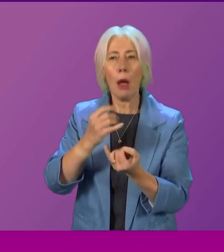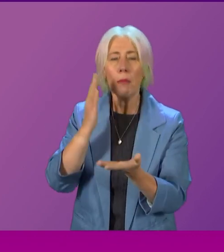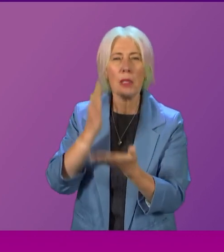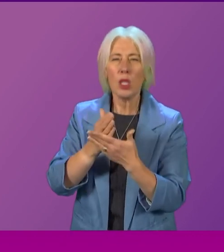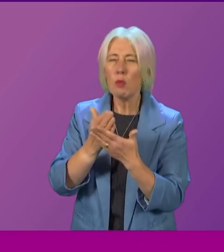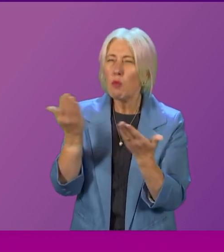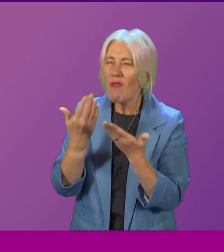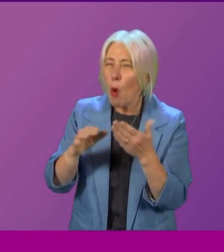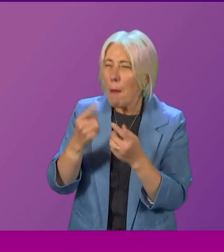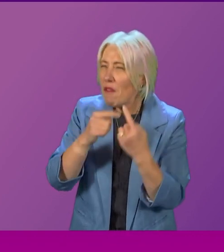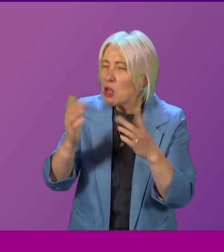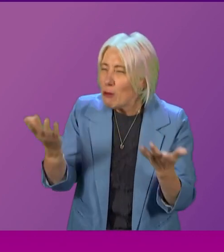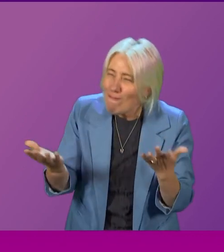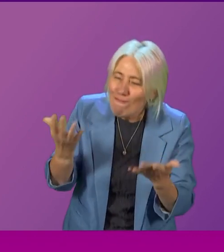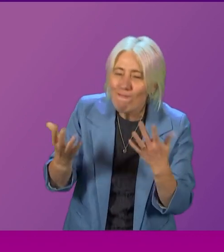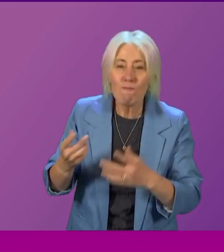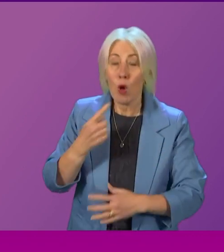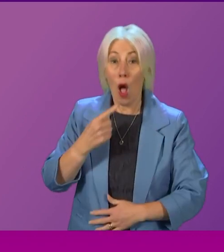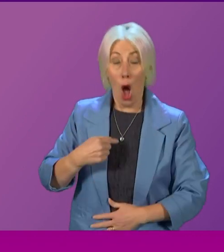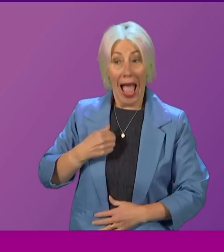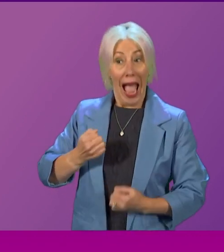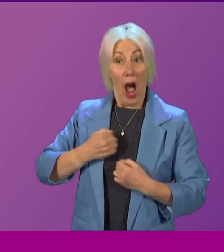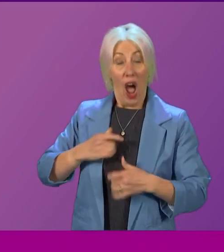That is not a view that we hold alone.